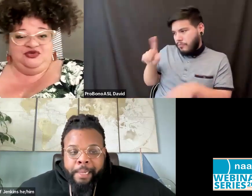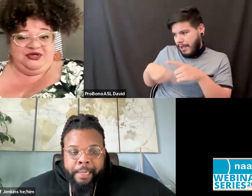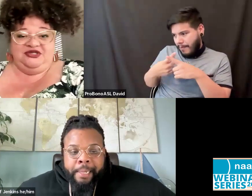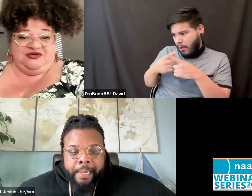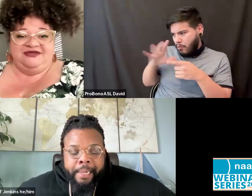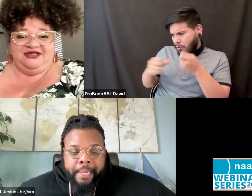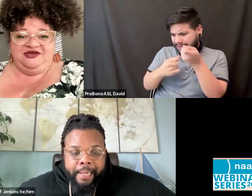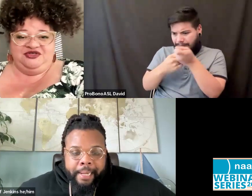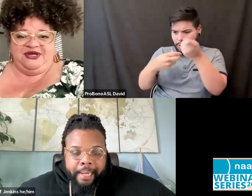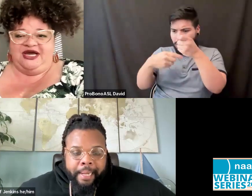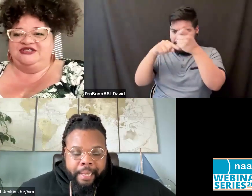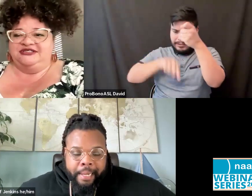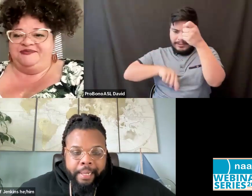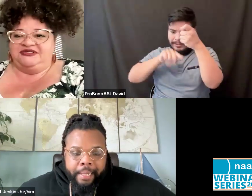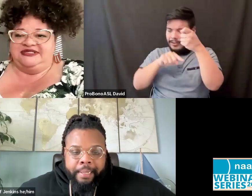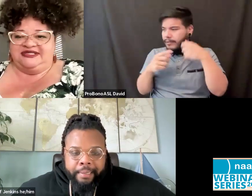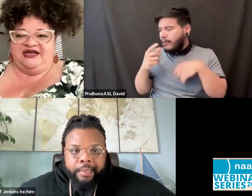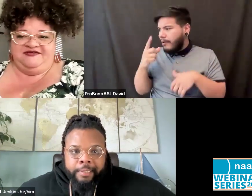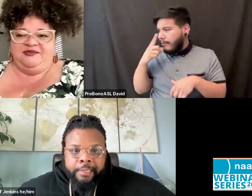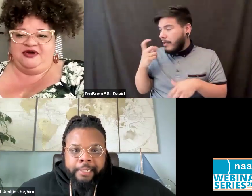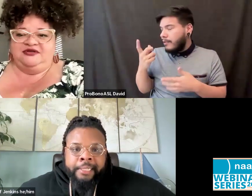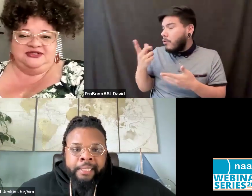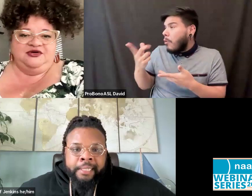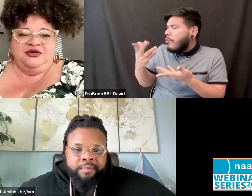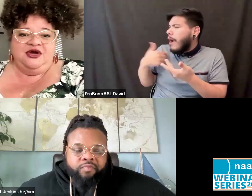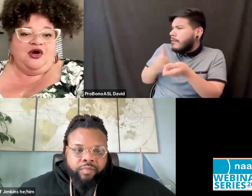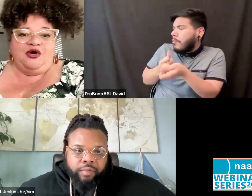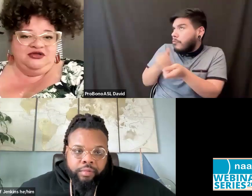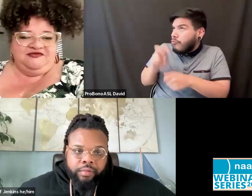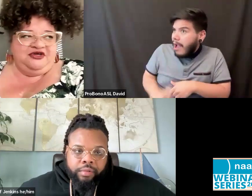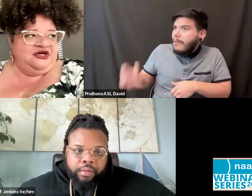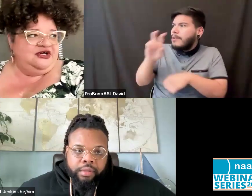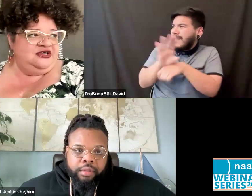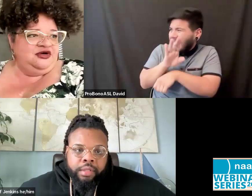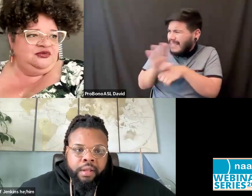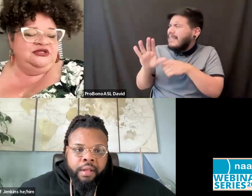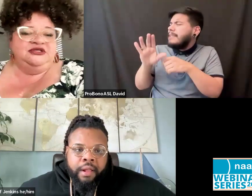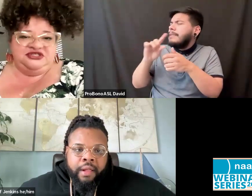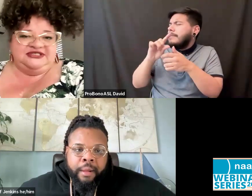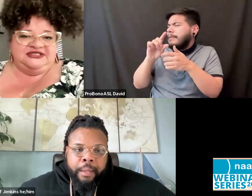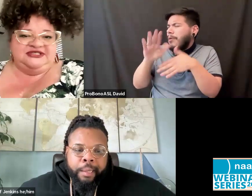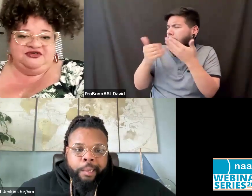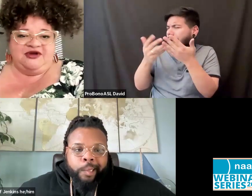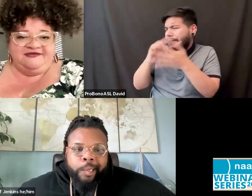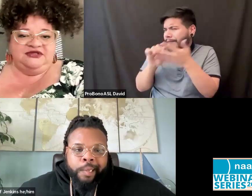doing the traveling that you're doing, not just the business side of it, but also all of the, you know, the logistics of the travel.